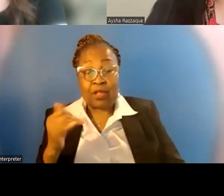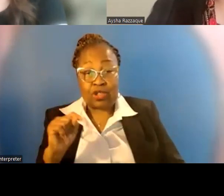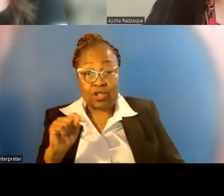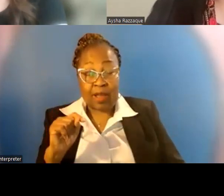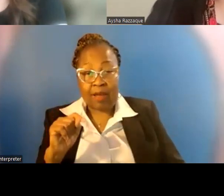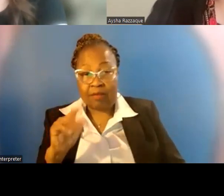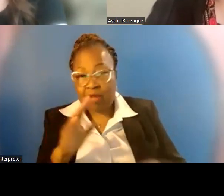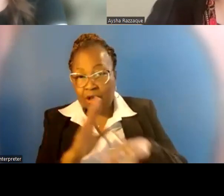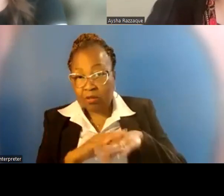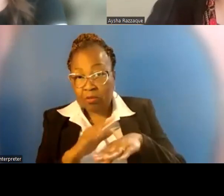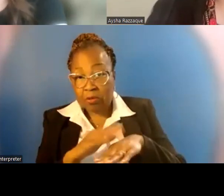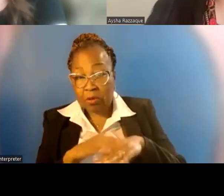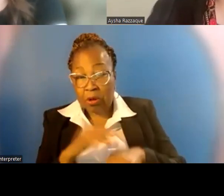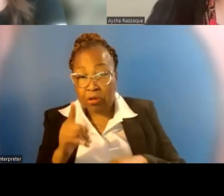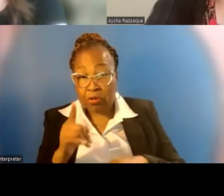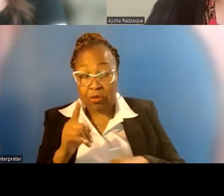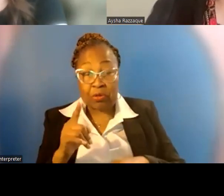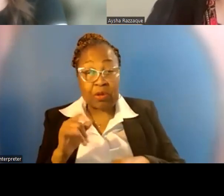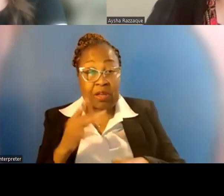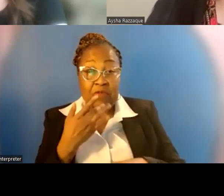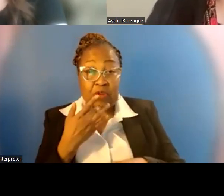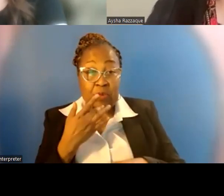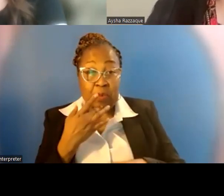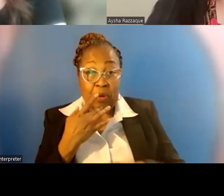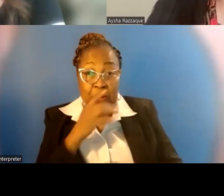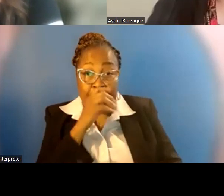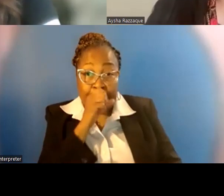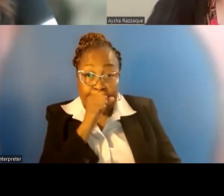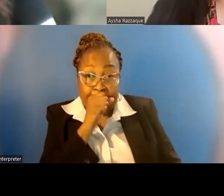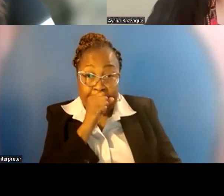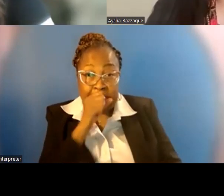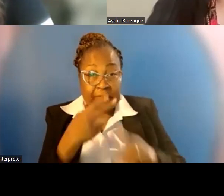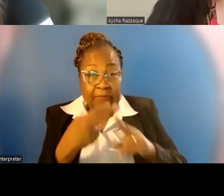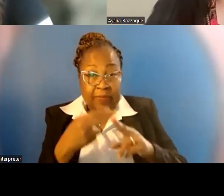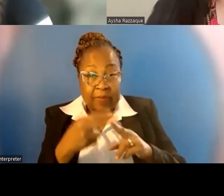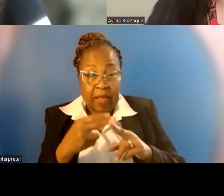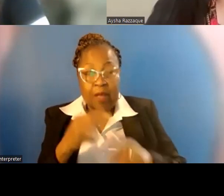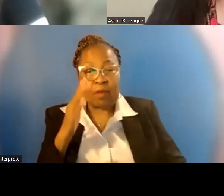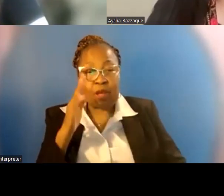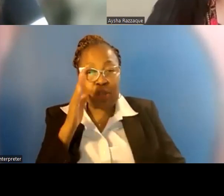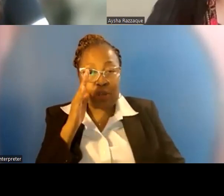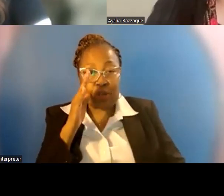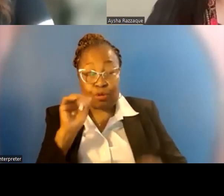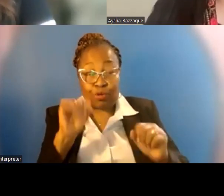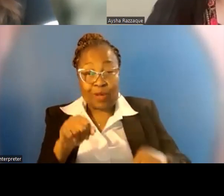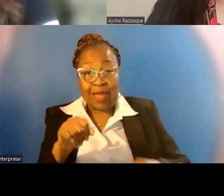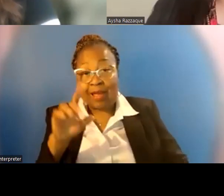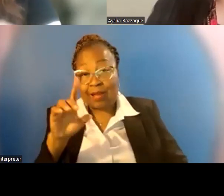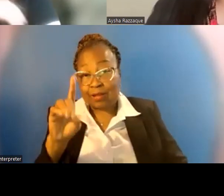If you prefer to be anonymous you can direct message me and I will keep your comment anonymous.